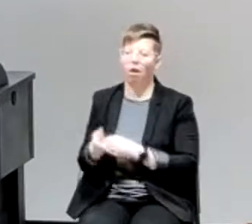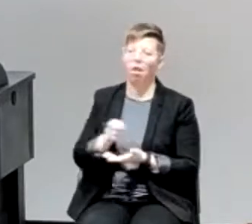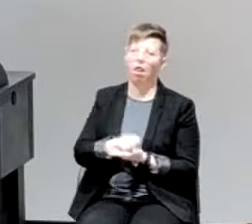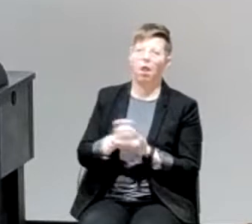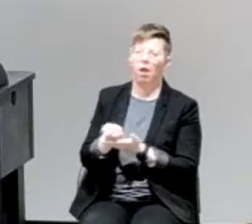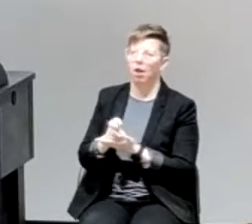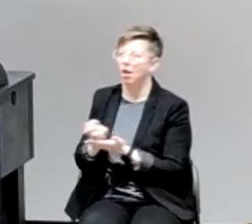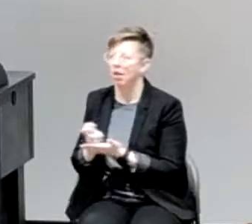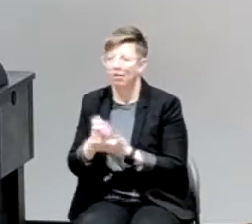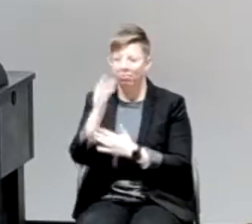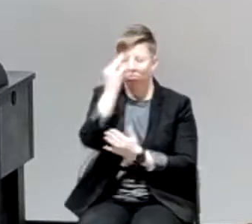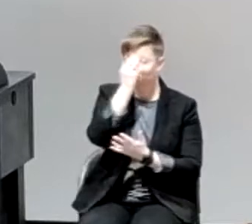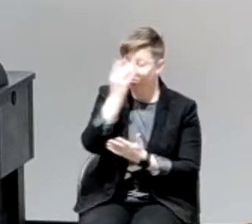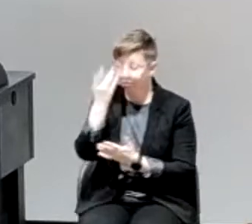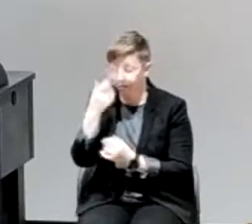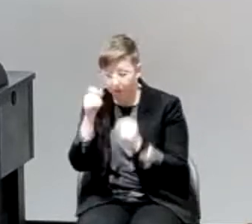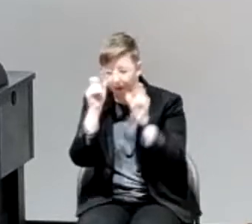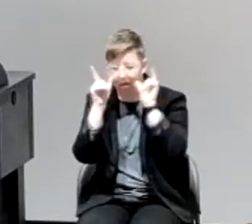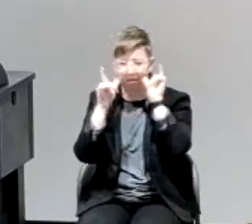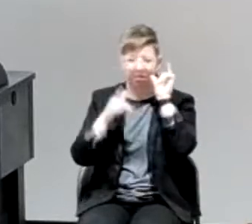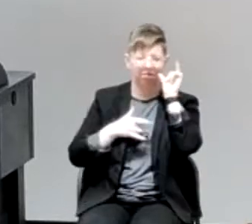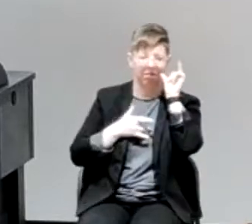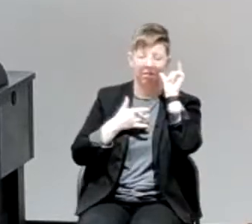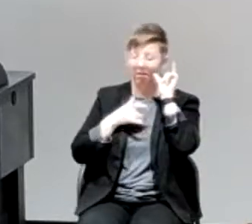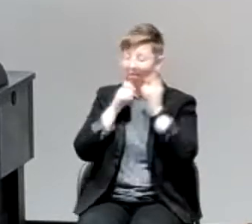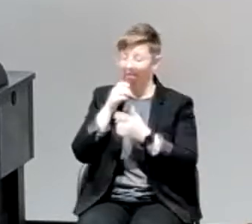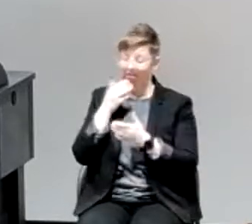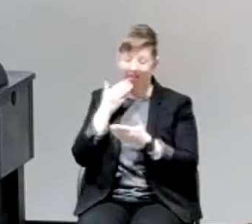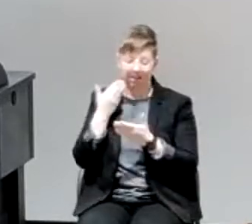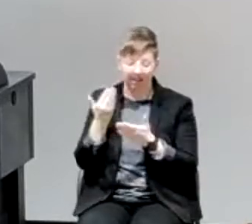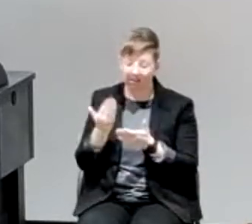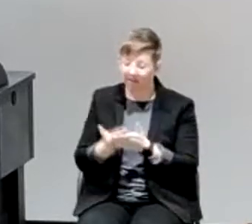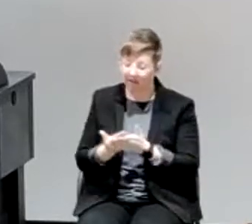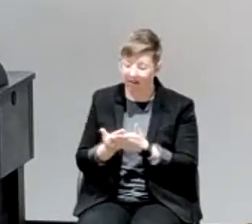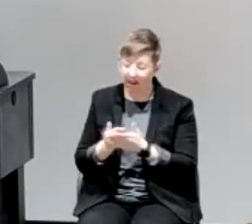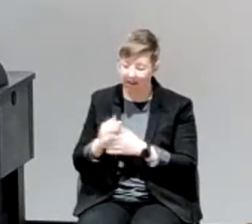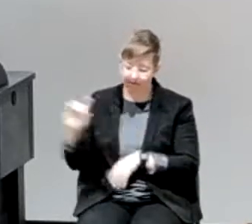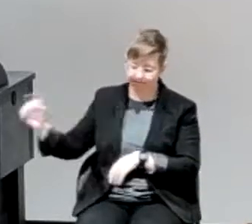course I gave myself a pretty good parenting score there and of I proceeded like a lot of parents to not listen